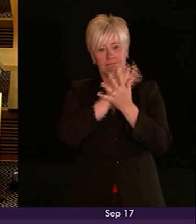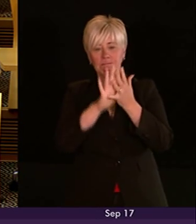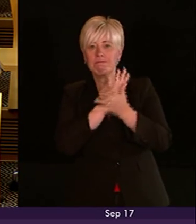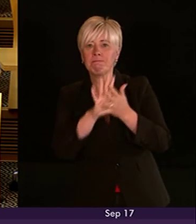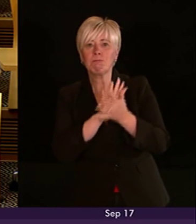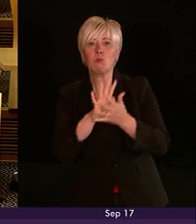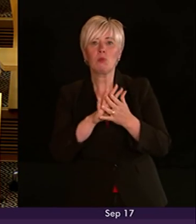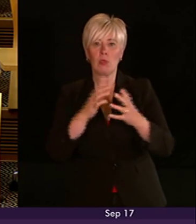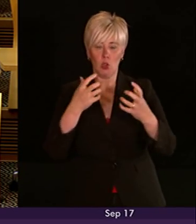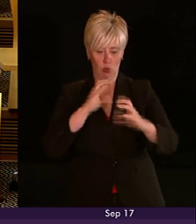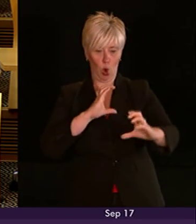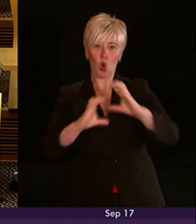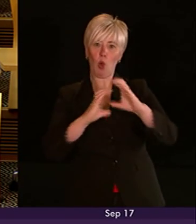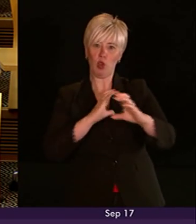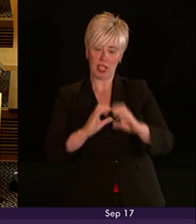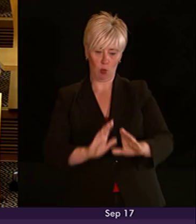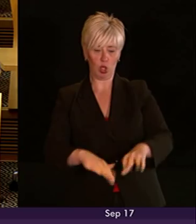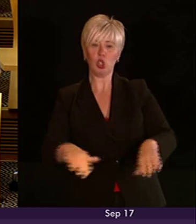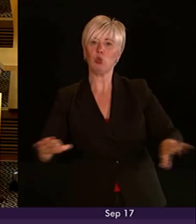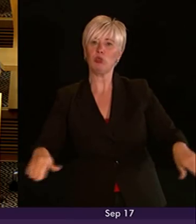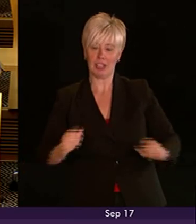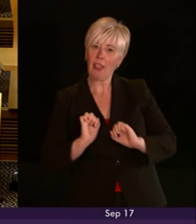in order to communicate with their child through